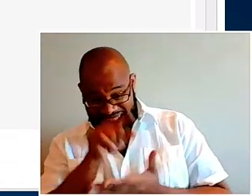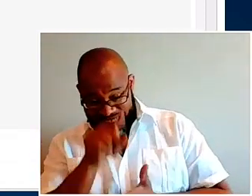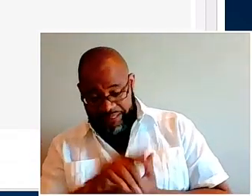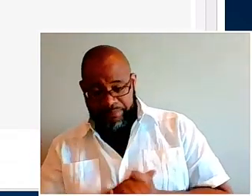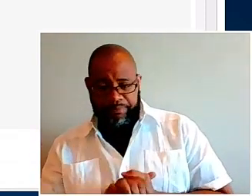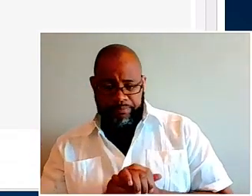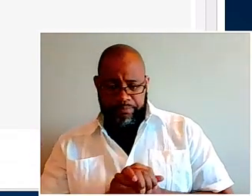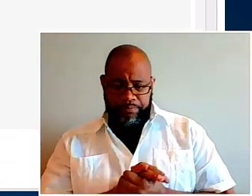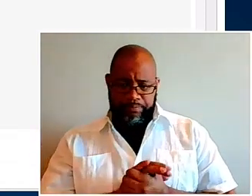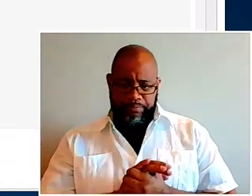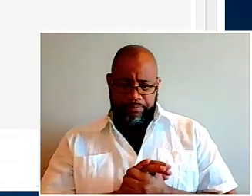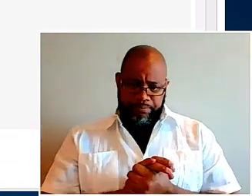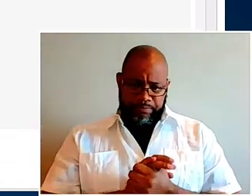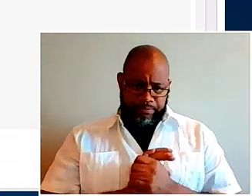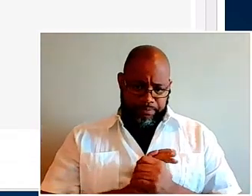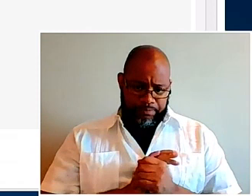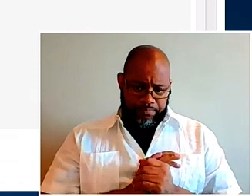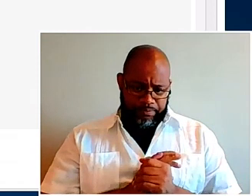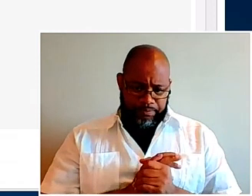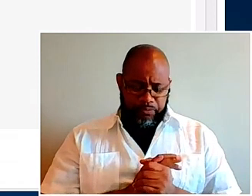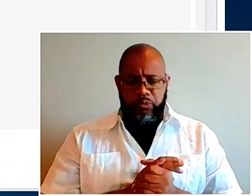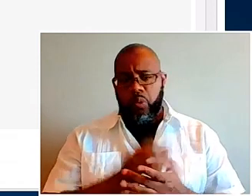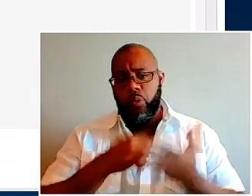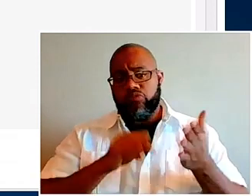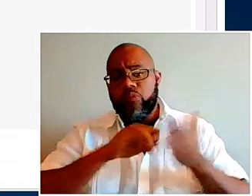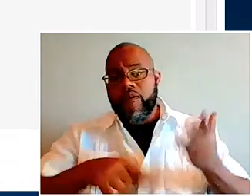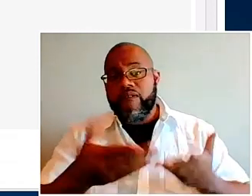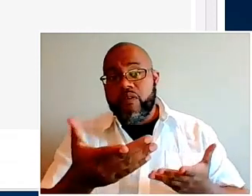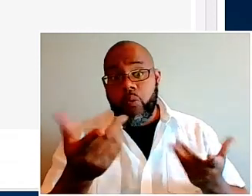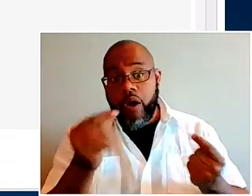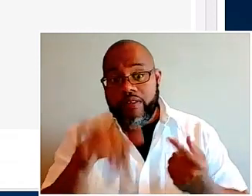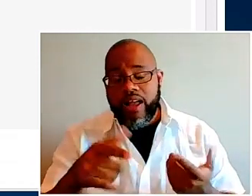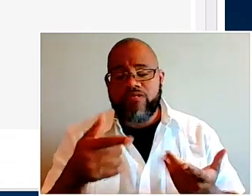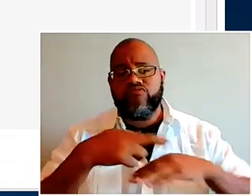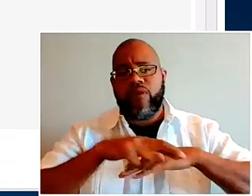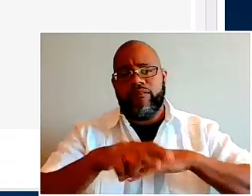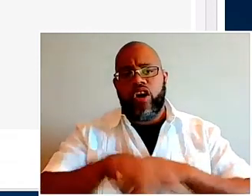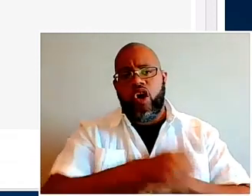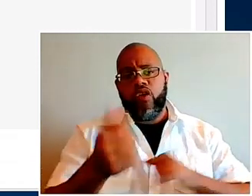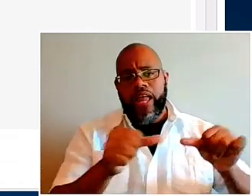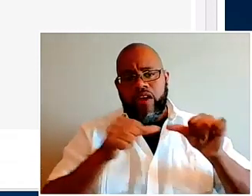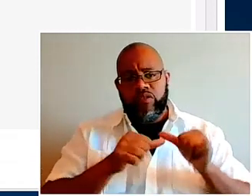And what's removed there is just references to other areas that we have